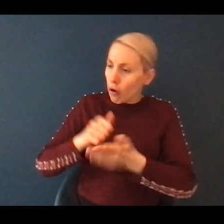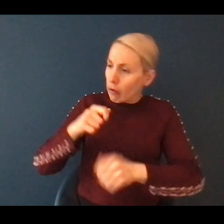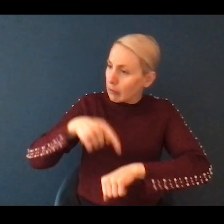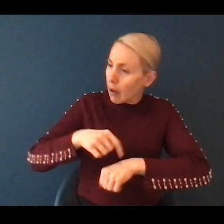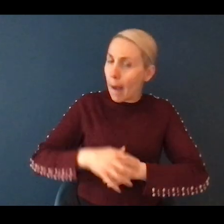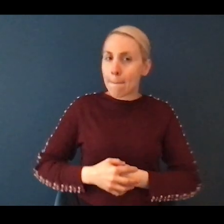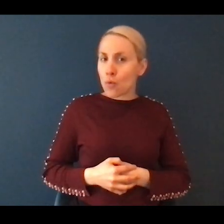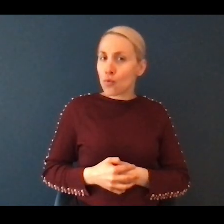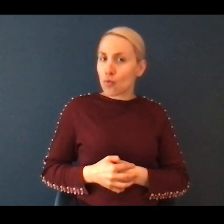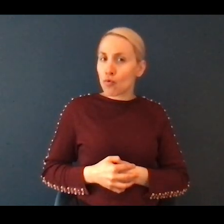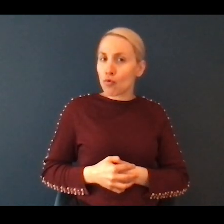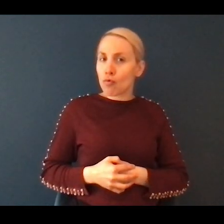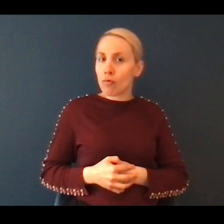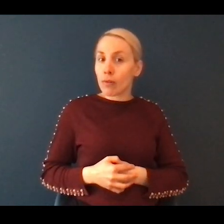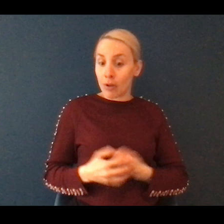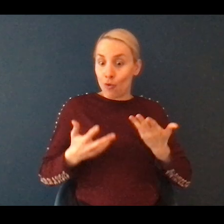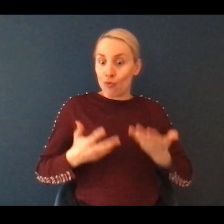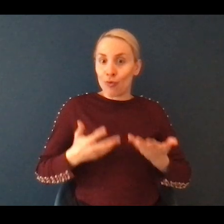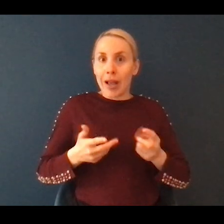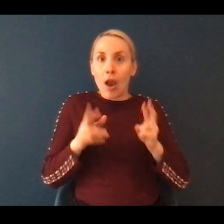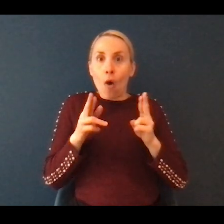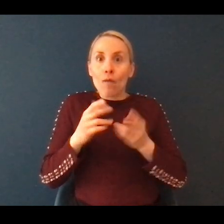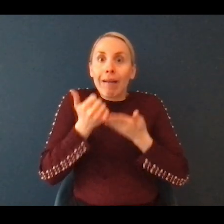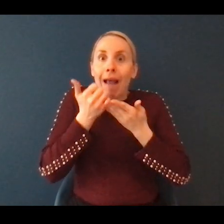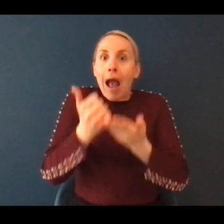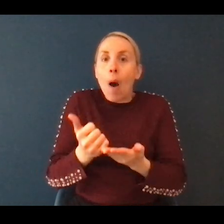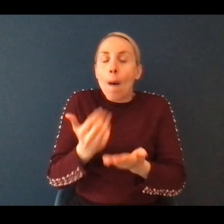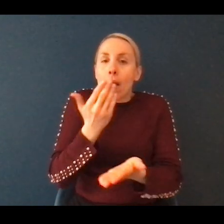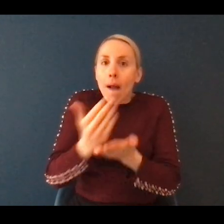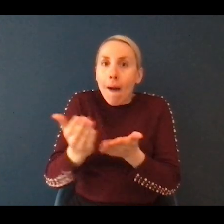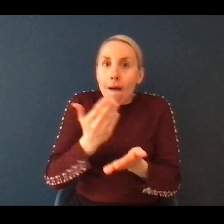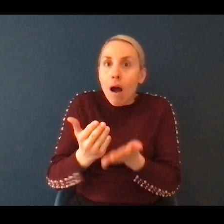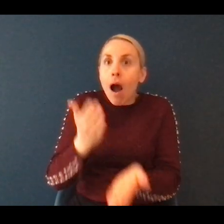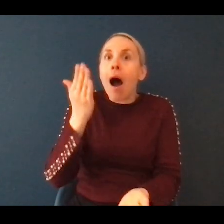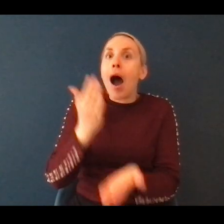will help you reflect on that and help make a decision or strengthen applications that